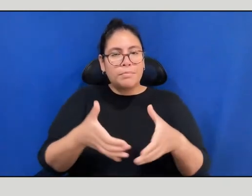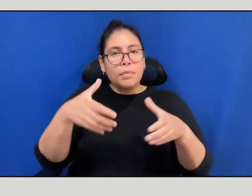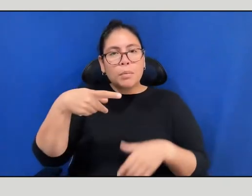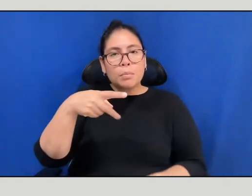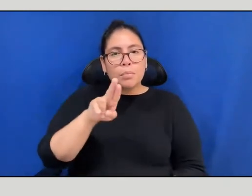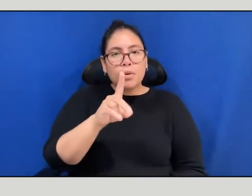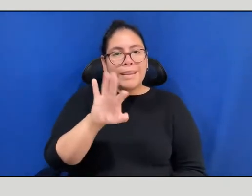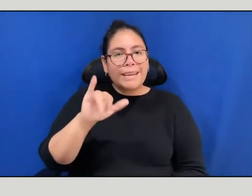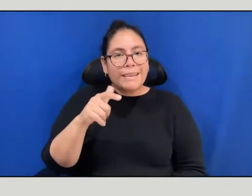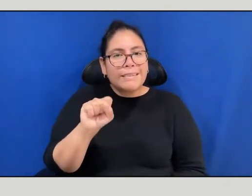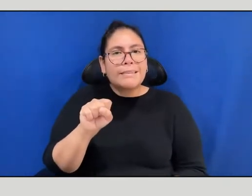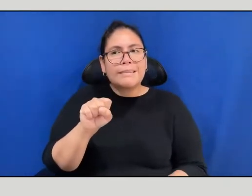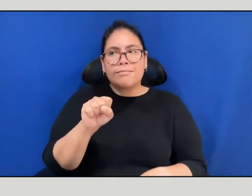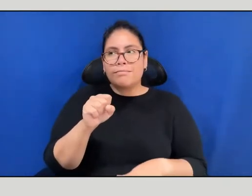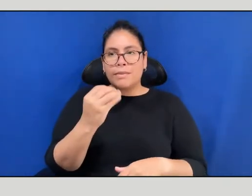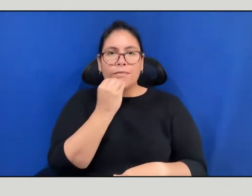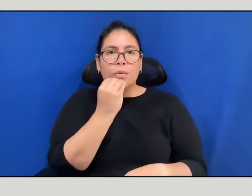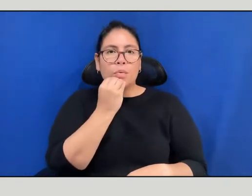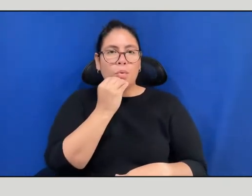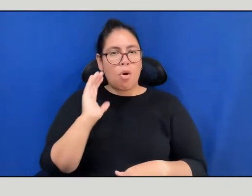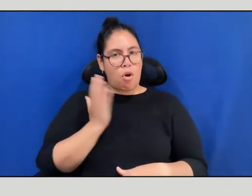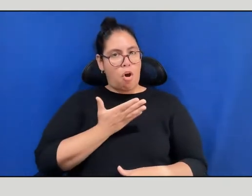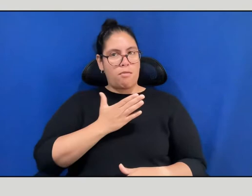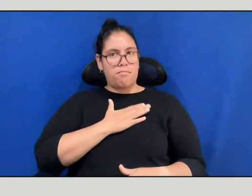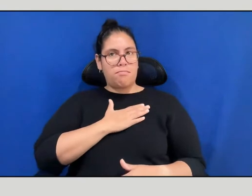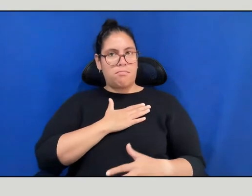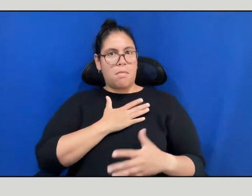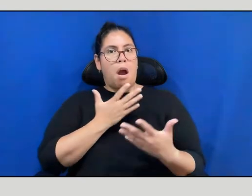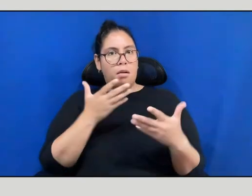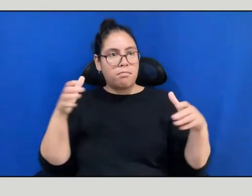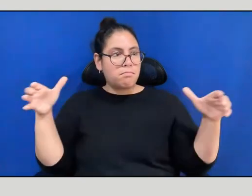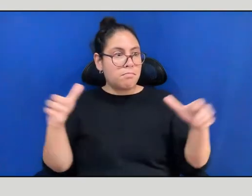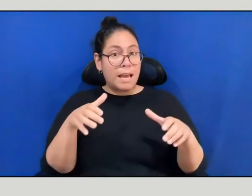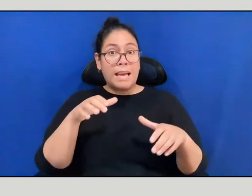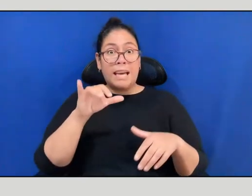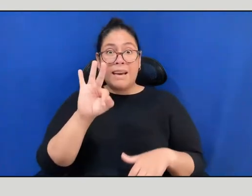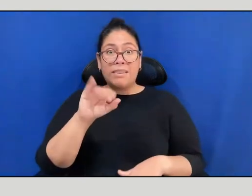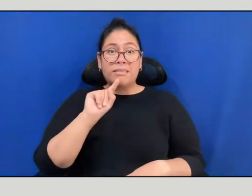how we in a situation got together and helped each other,